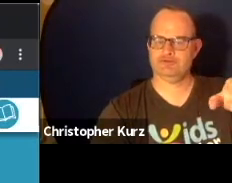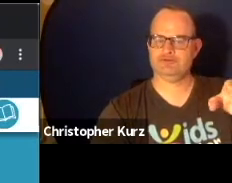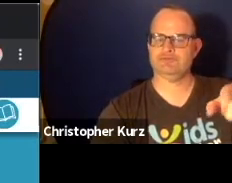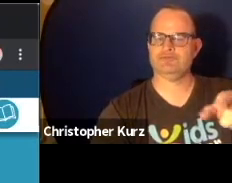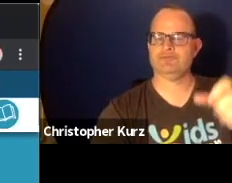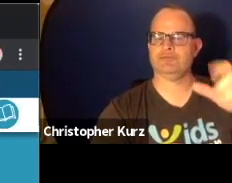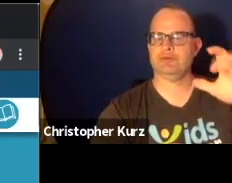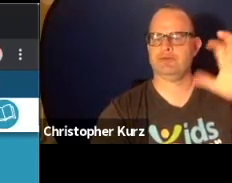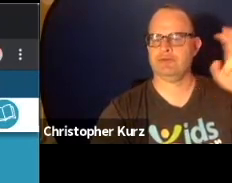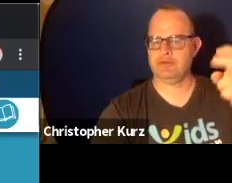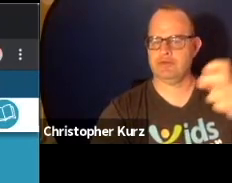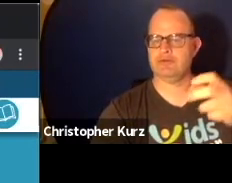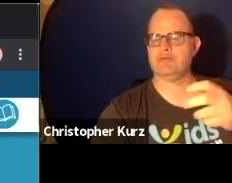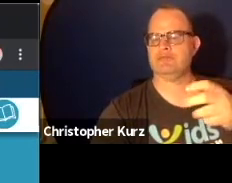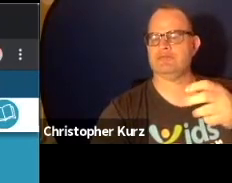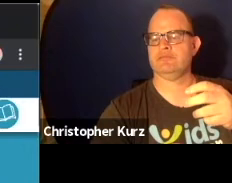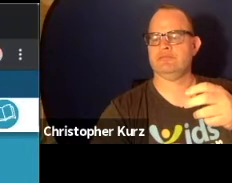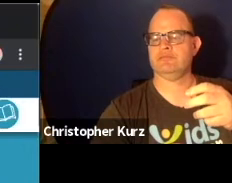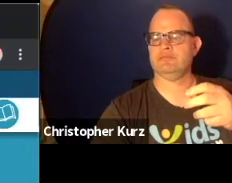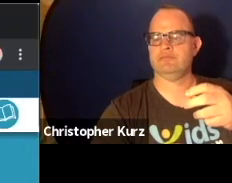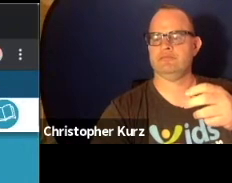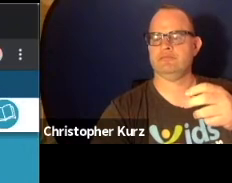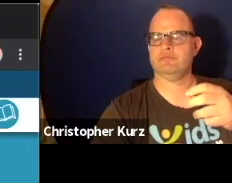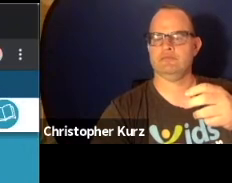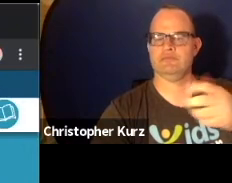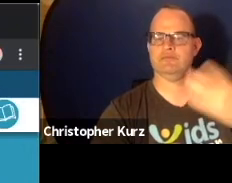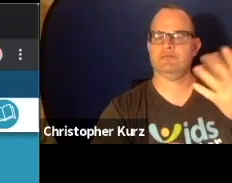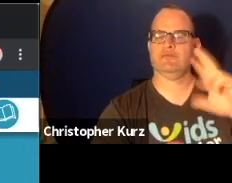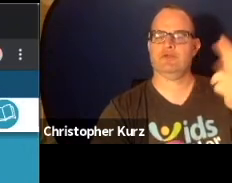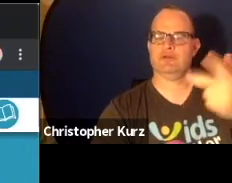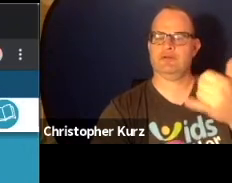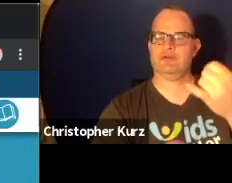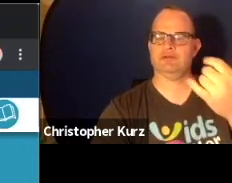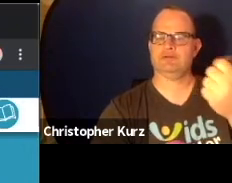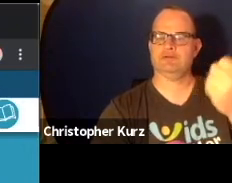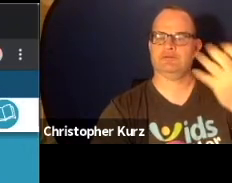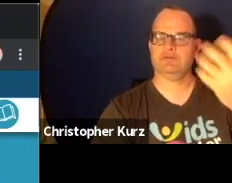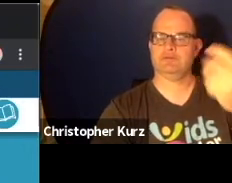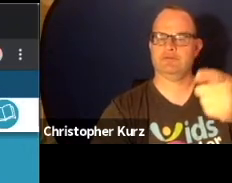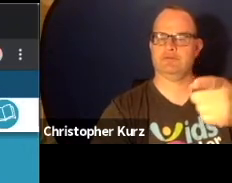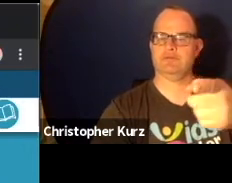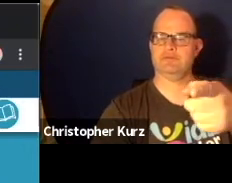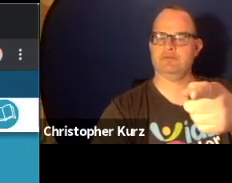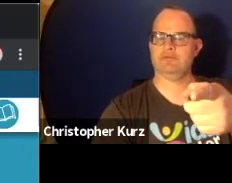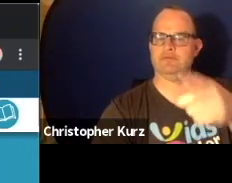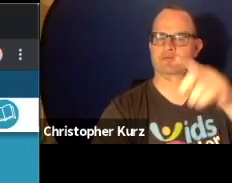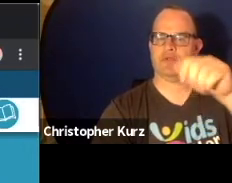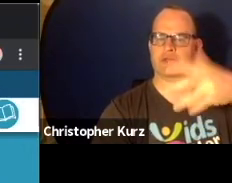artist, and author. We'll put a title and description and then we can get into